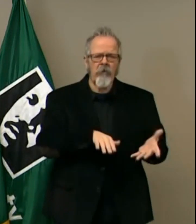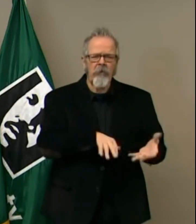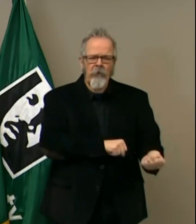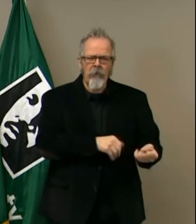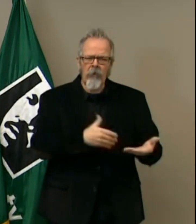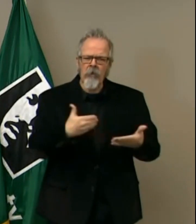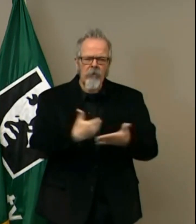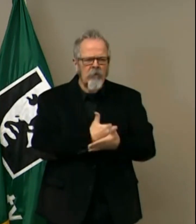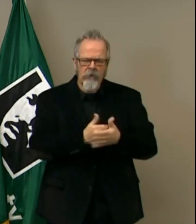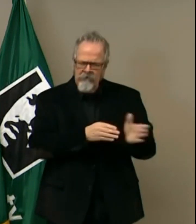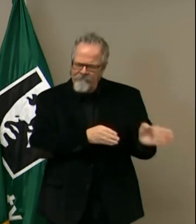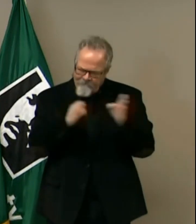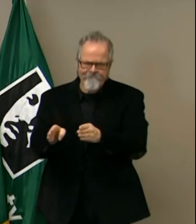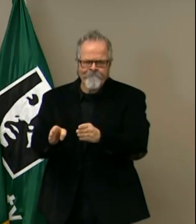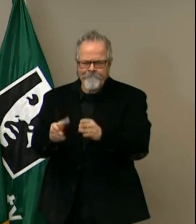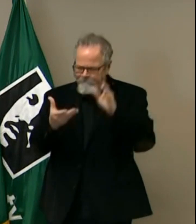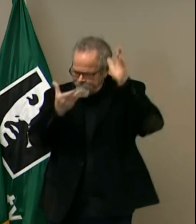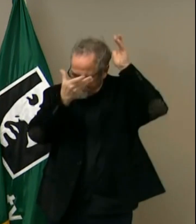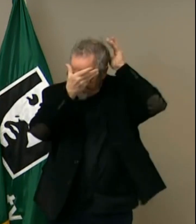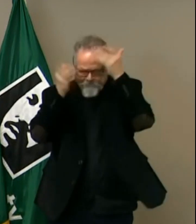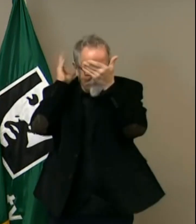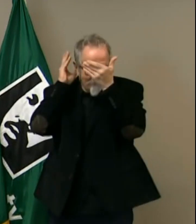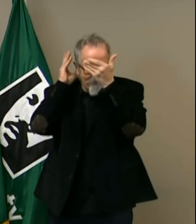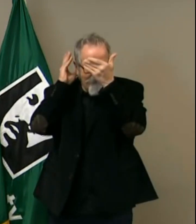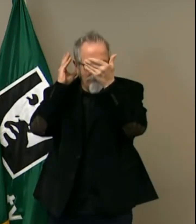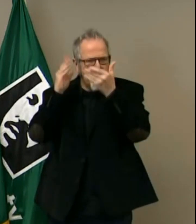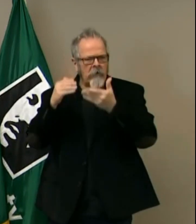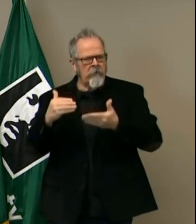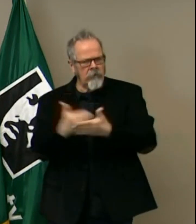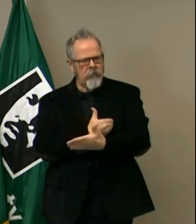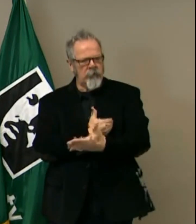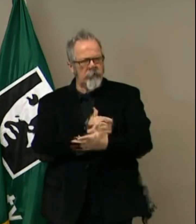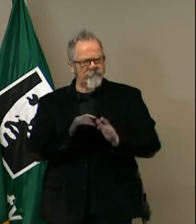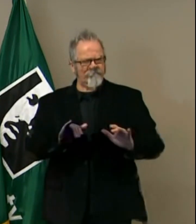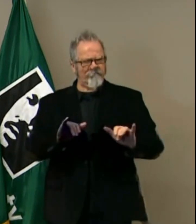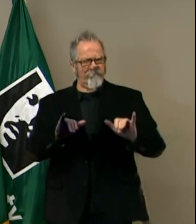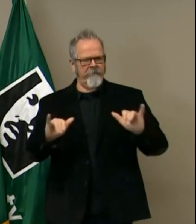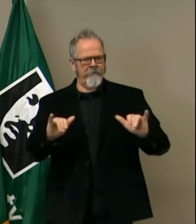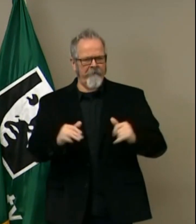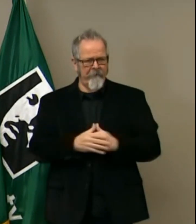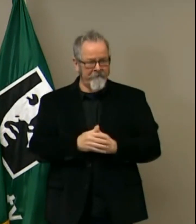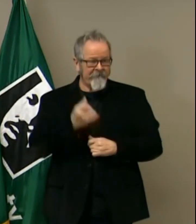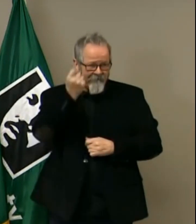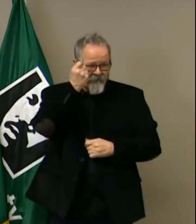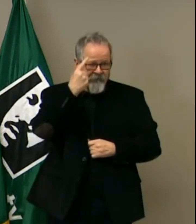look we're social animals we want to be with our loved ones we've spent my case